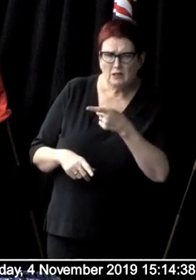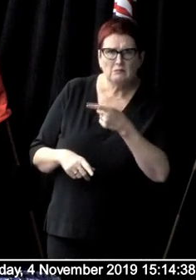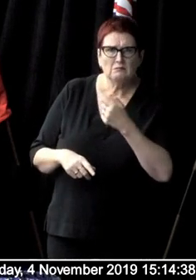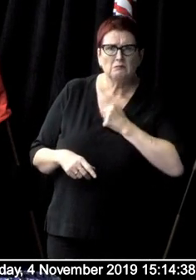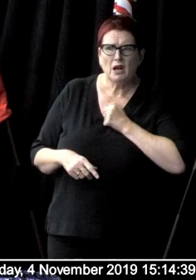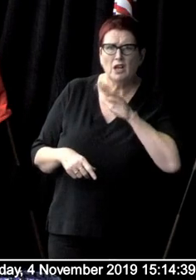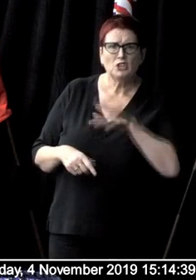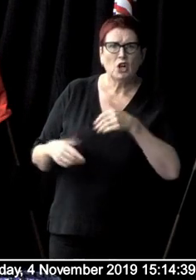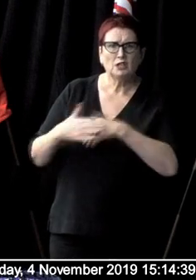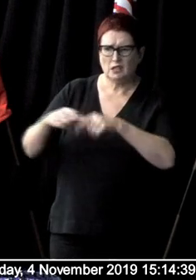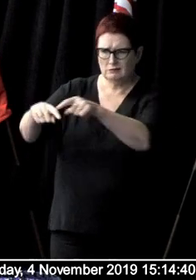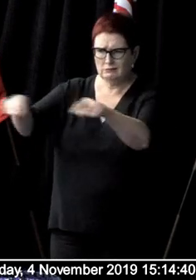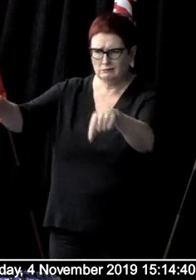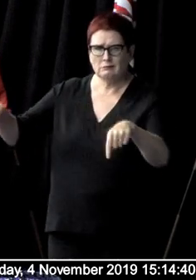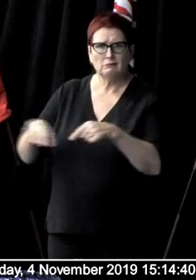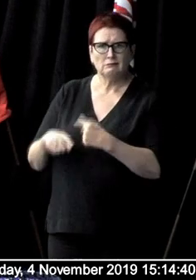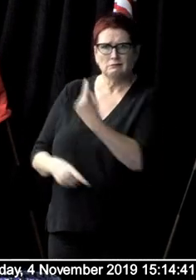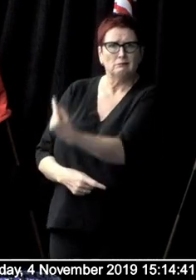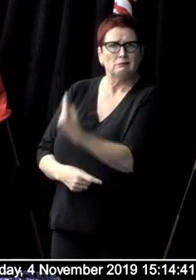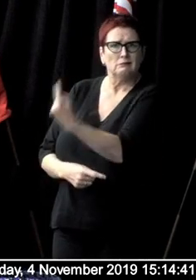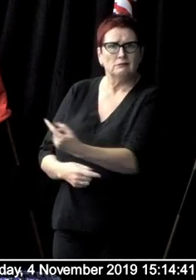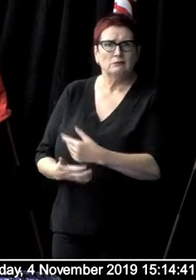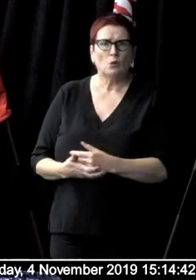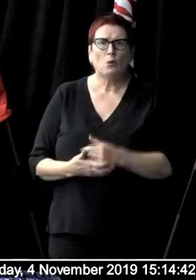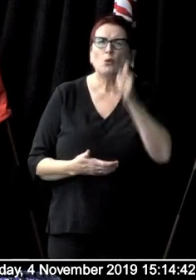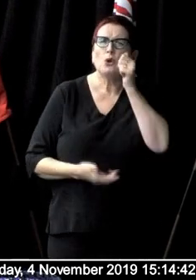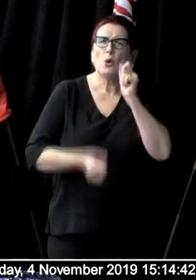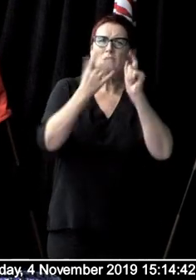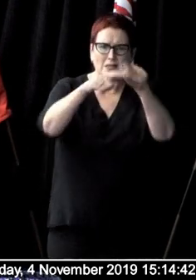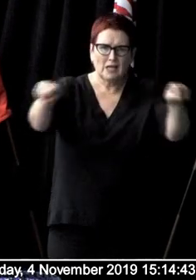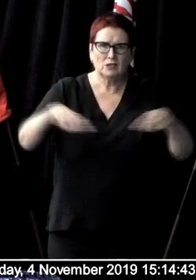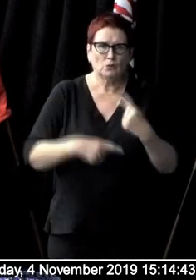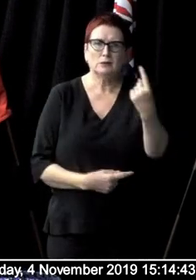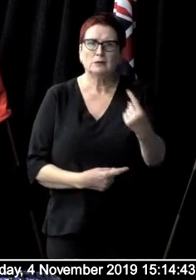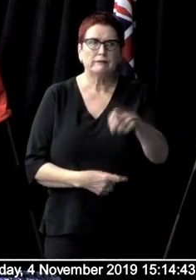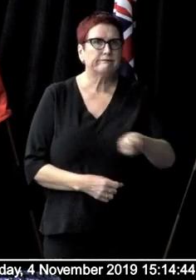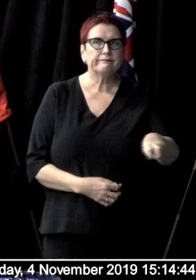courtyard on their own, or on a tennis court on their own during school hours.